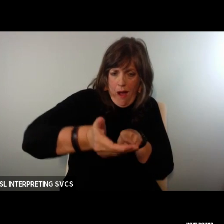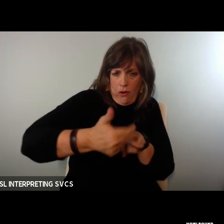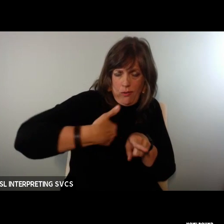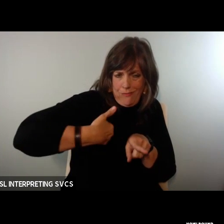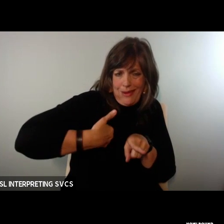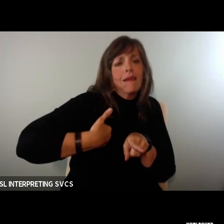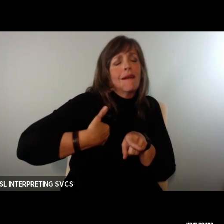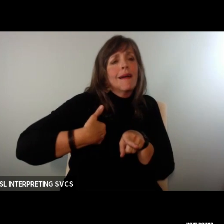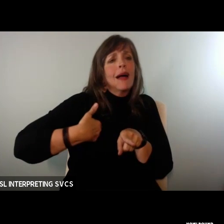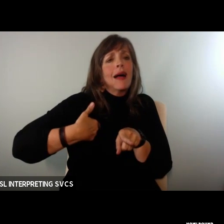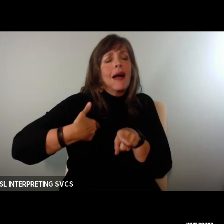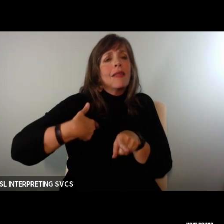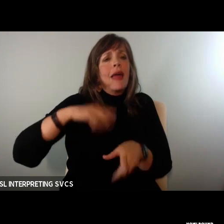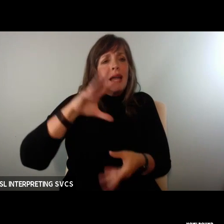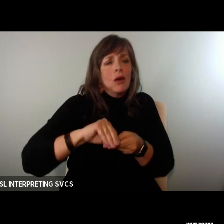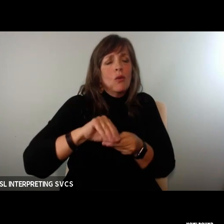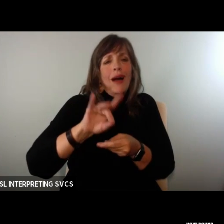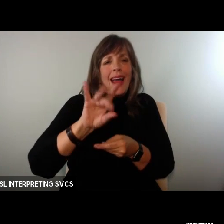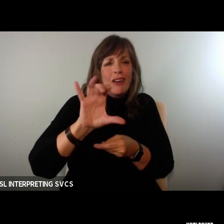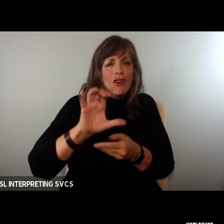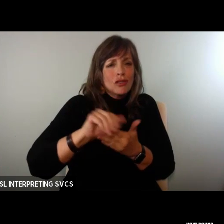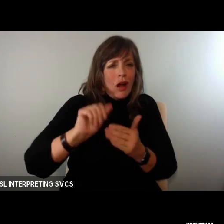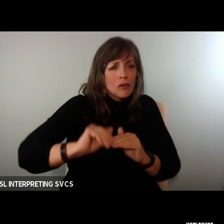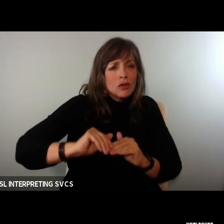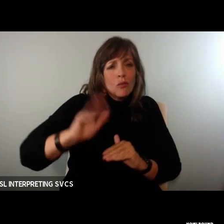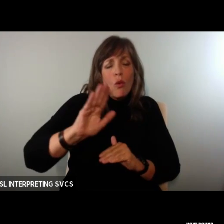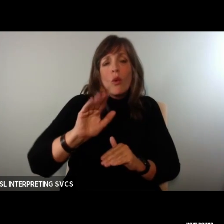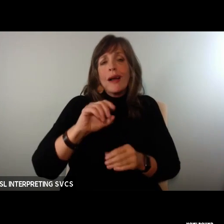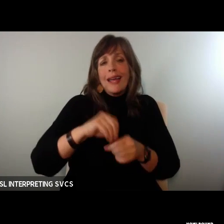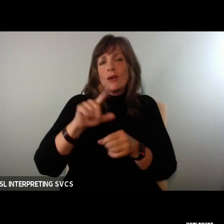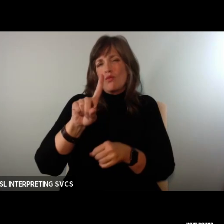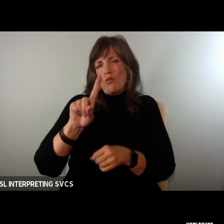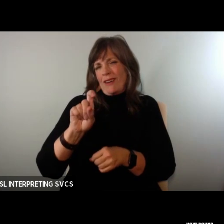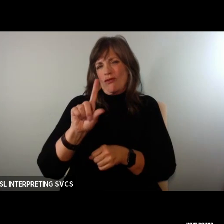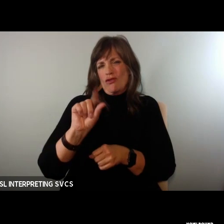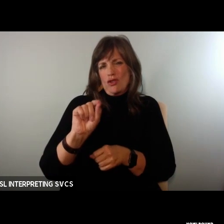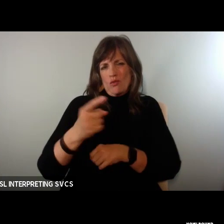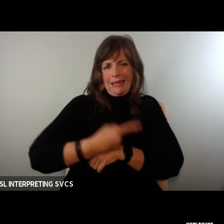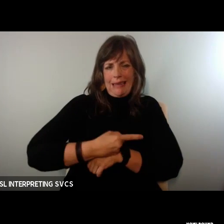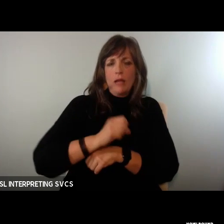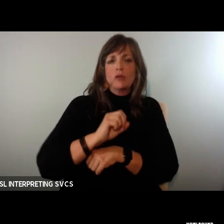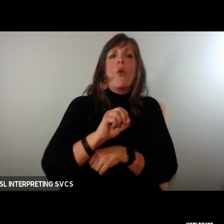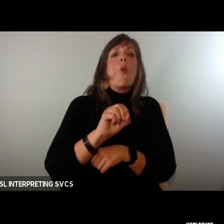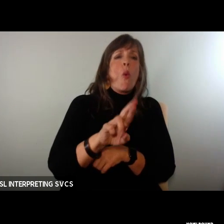within a four-month period or 120 days. So the written contract must spell out the work